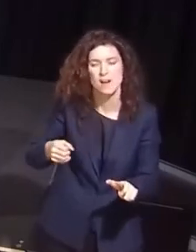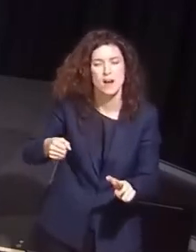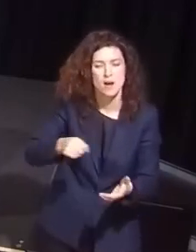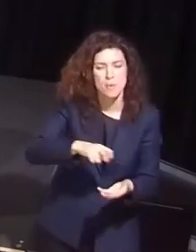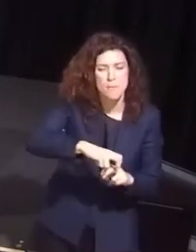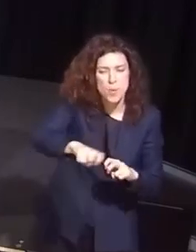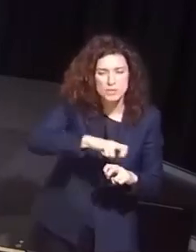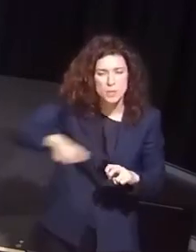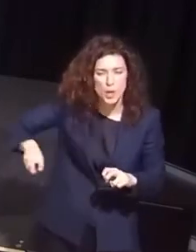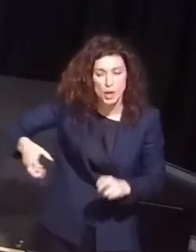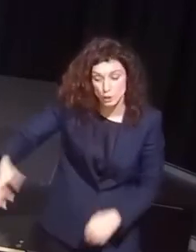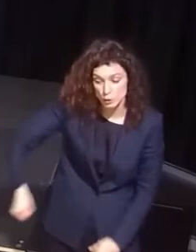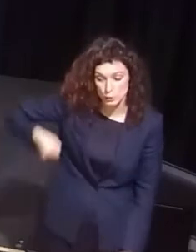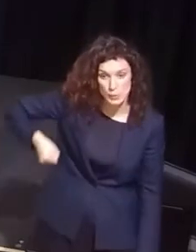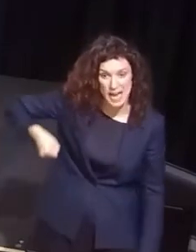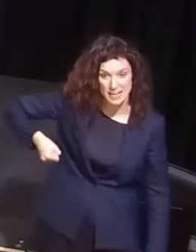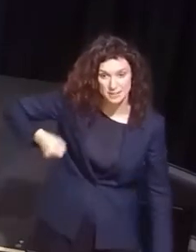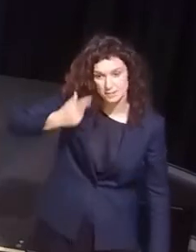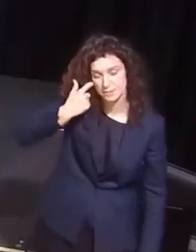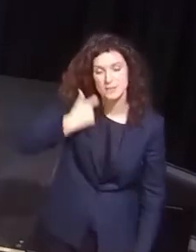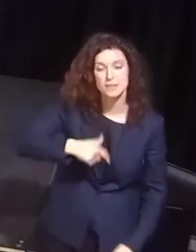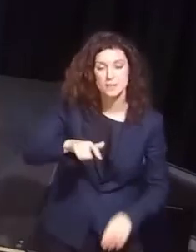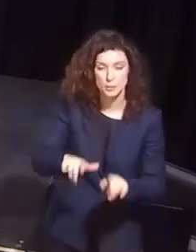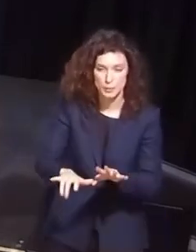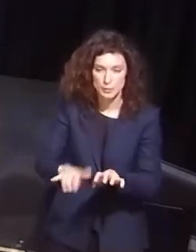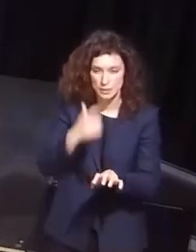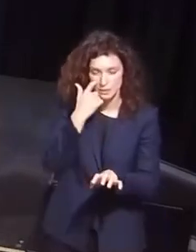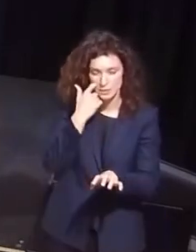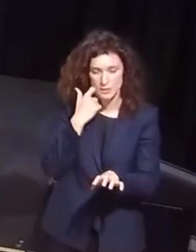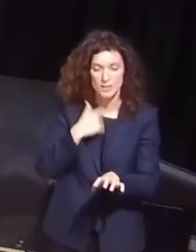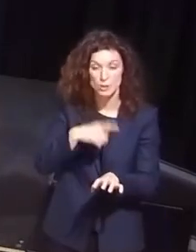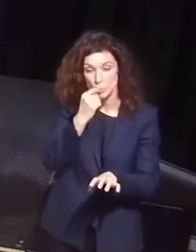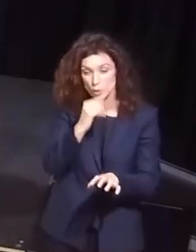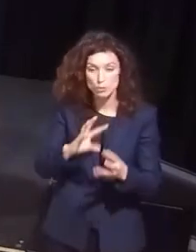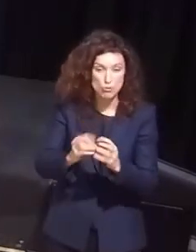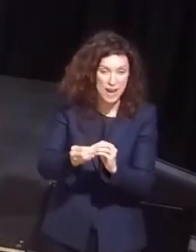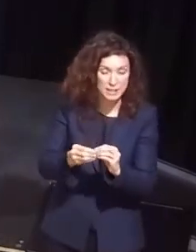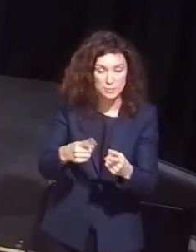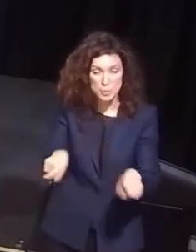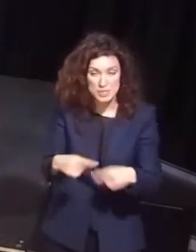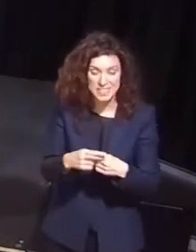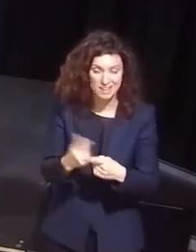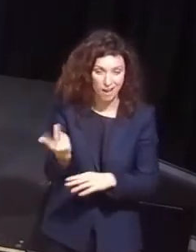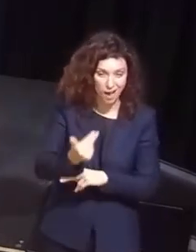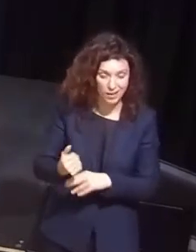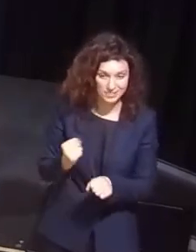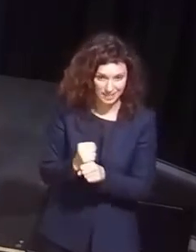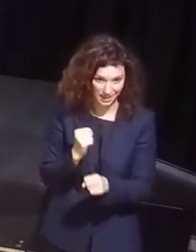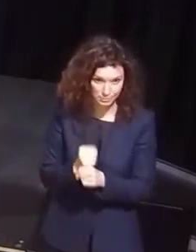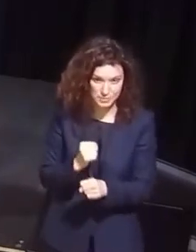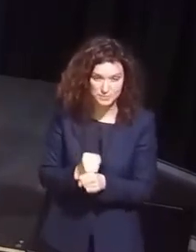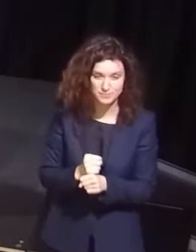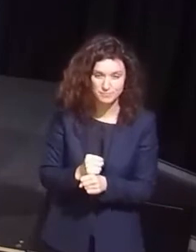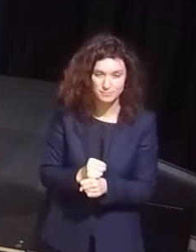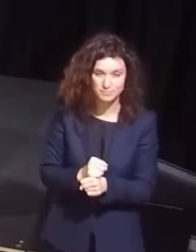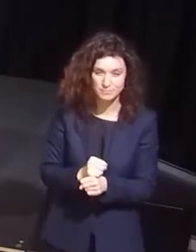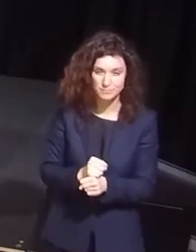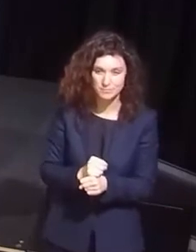And had a word processor, you could create music with it, art, games. And there were games for people who couldn't cope with scan and select